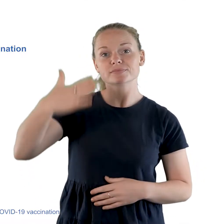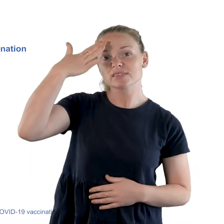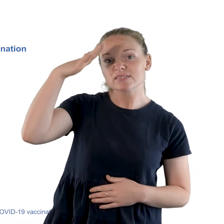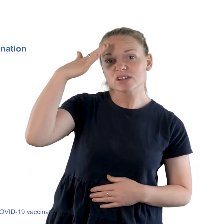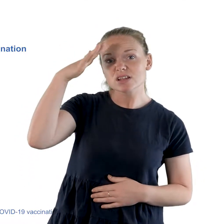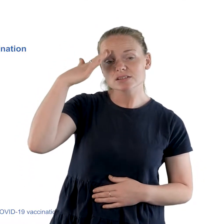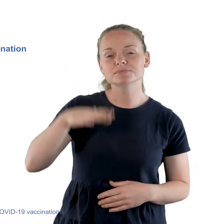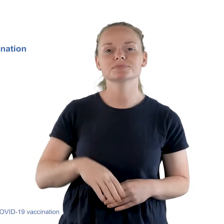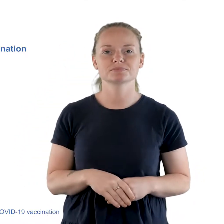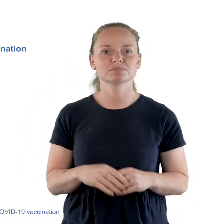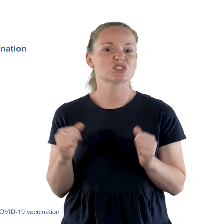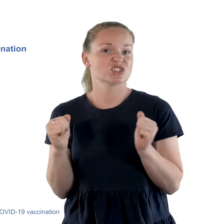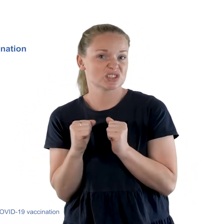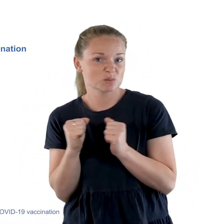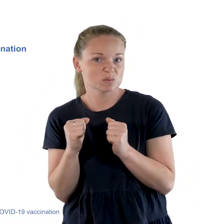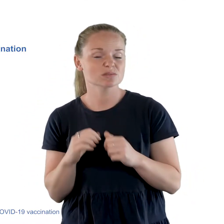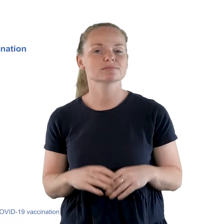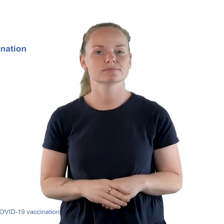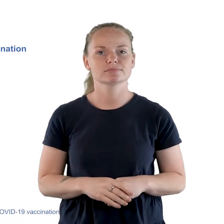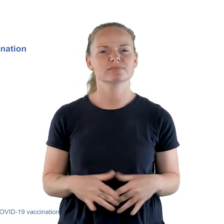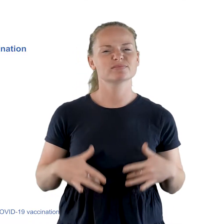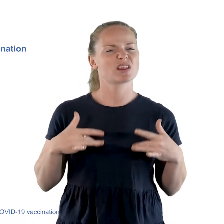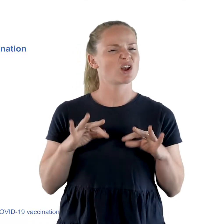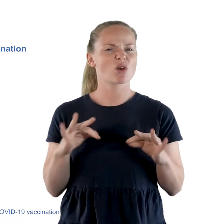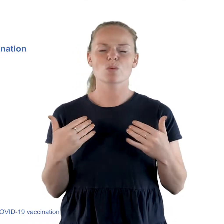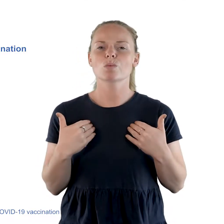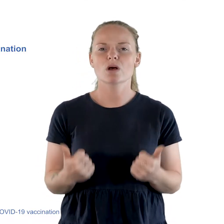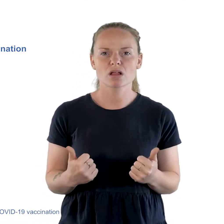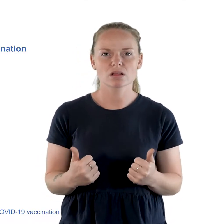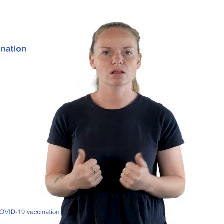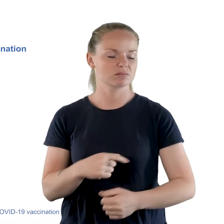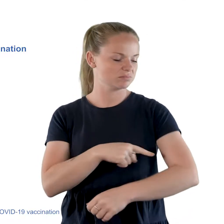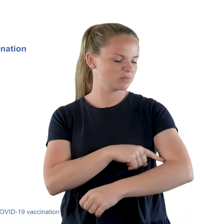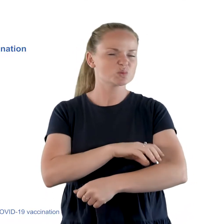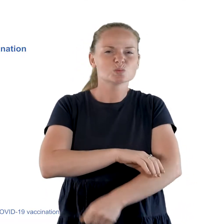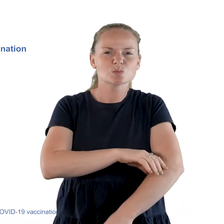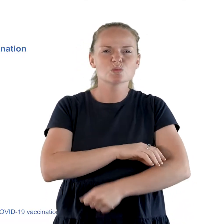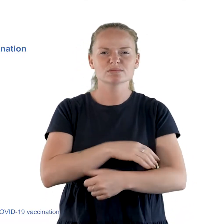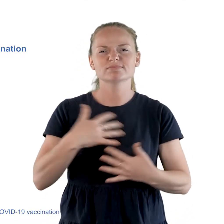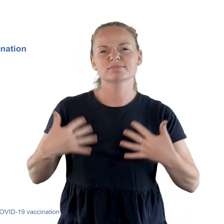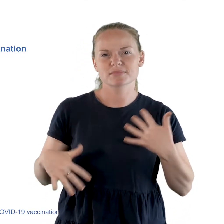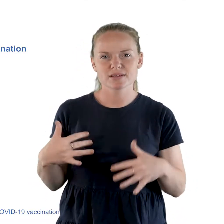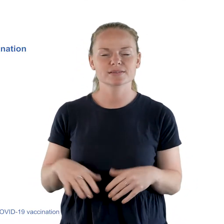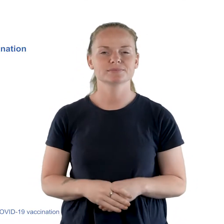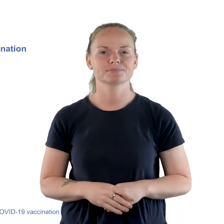fever and chills feeling unwell joint pain.